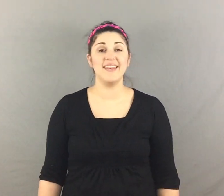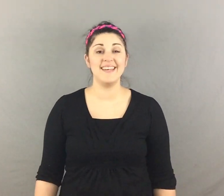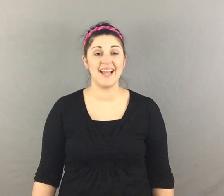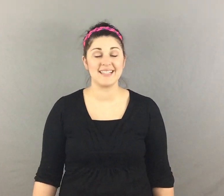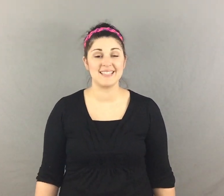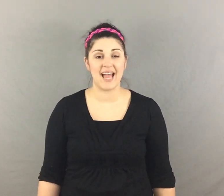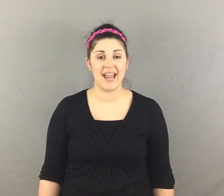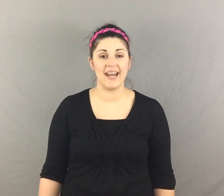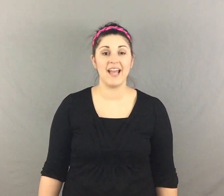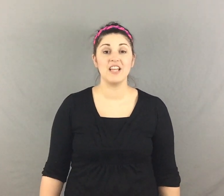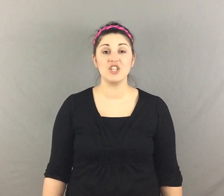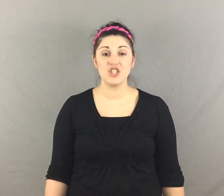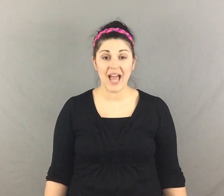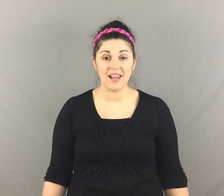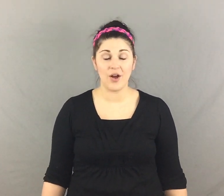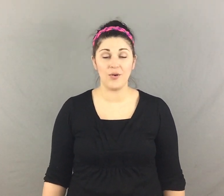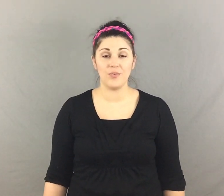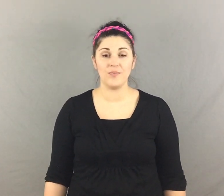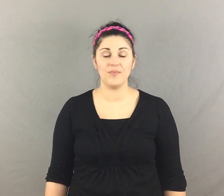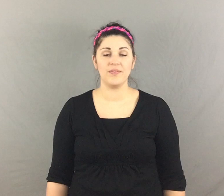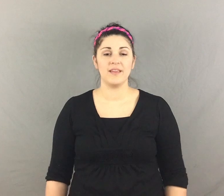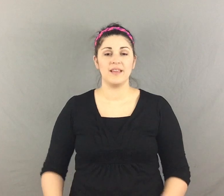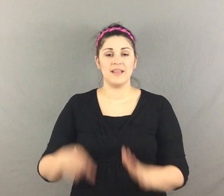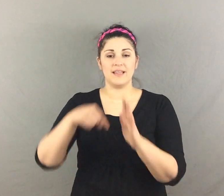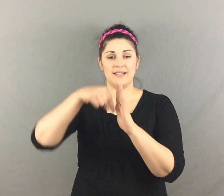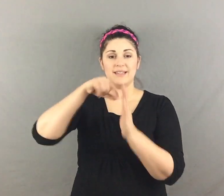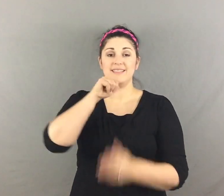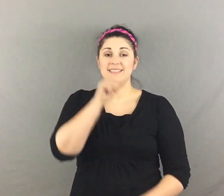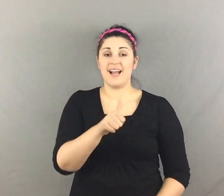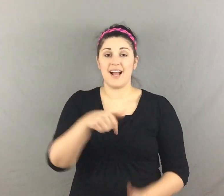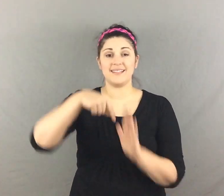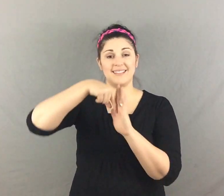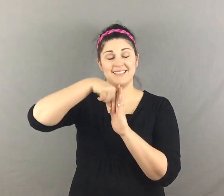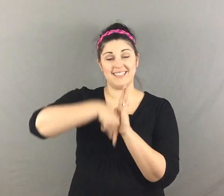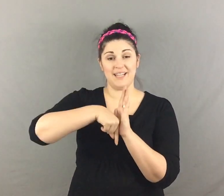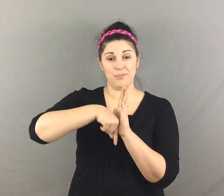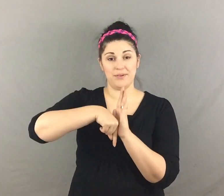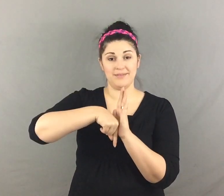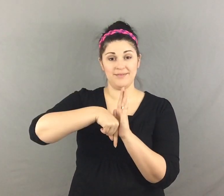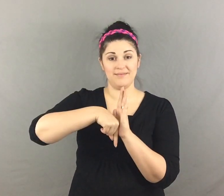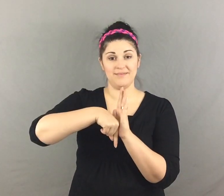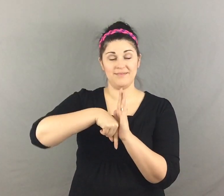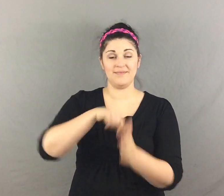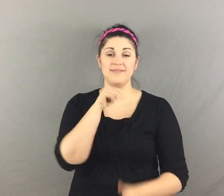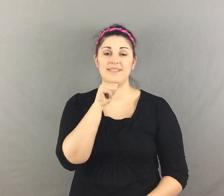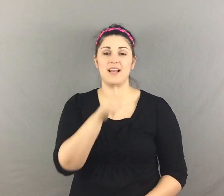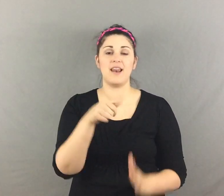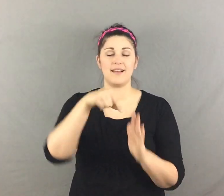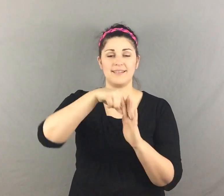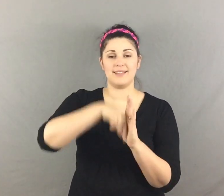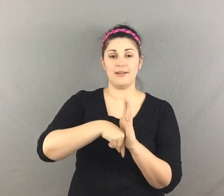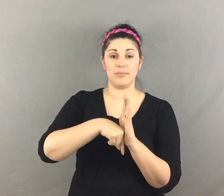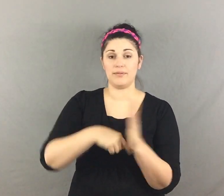The next sign, shallow, not deep, not deep.